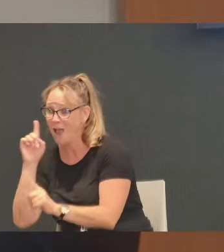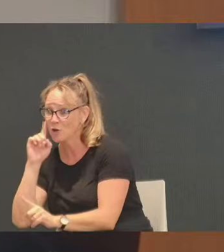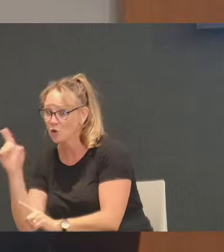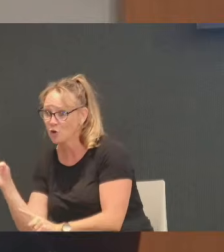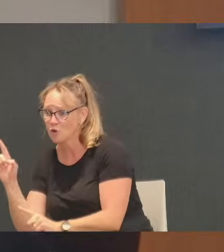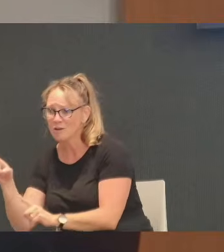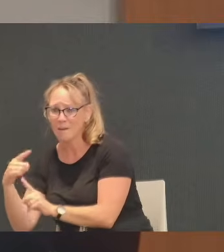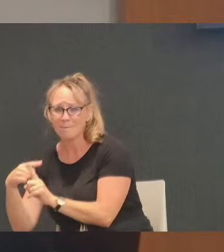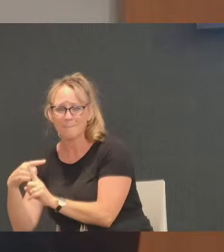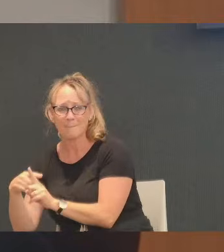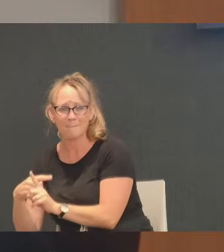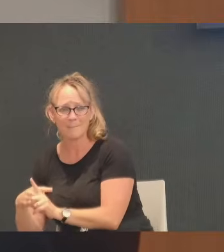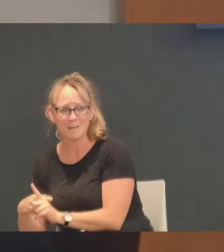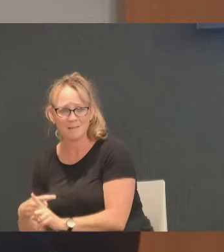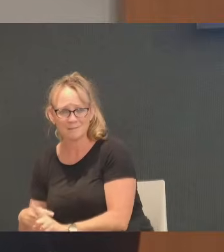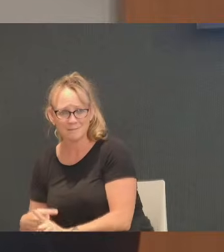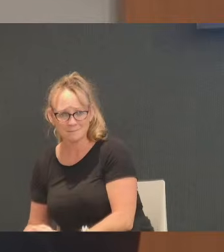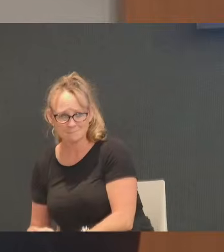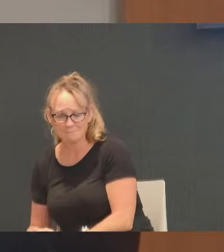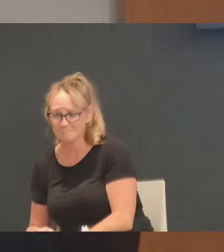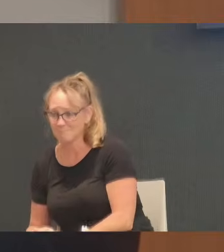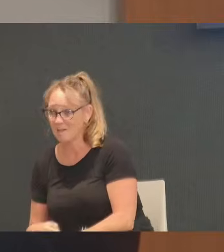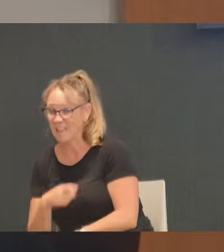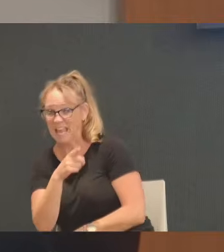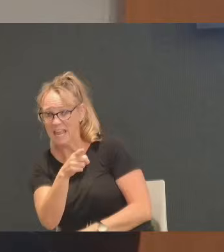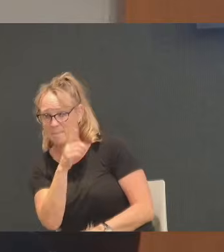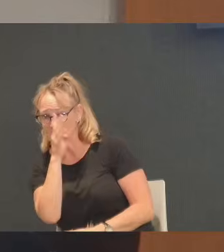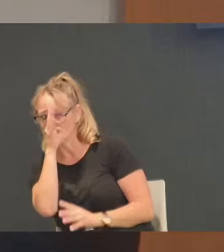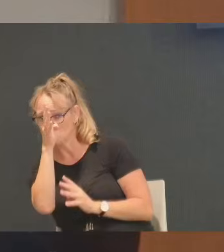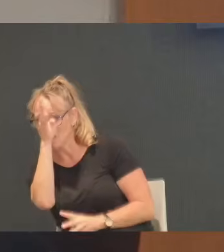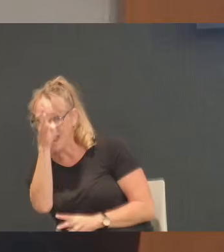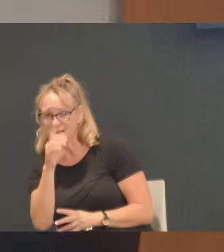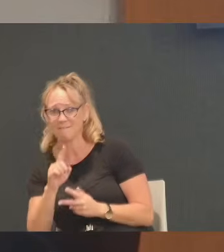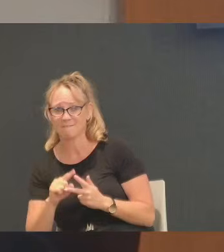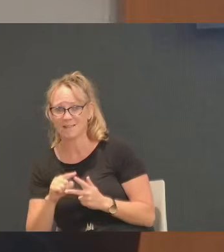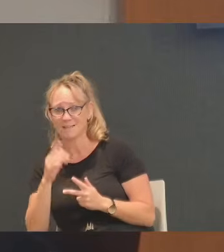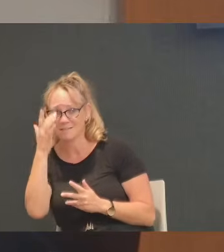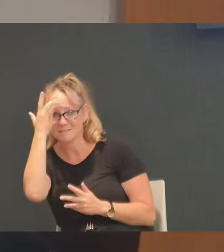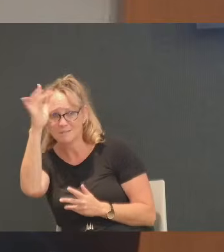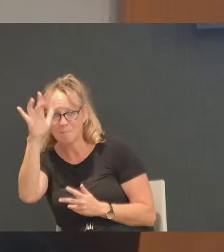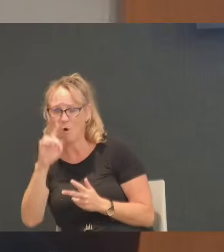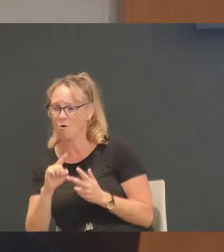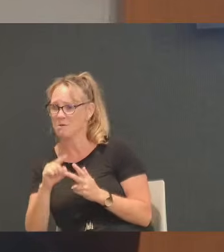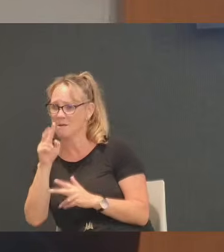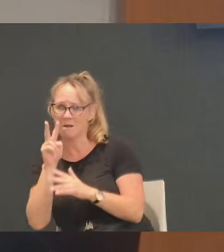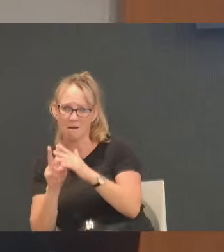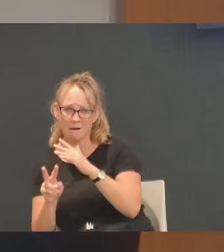those who have worked with him include creative, smart, forward thinking, comfortable in any